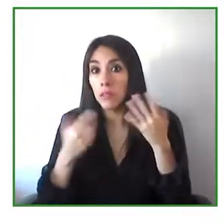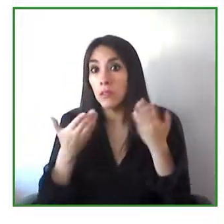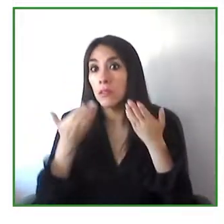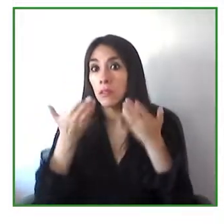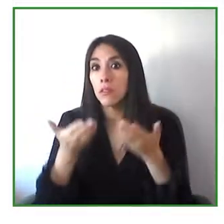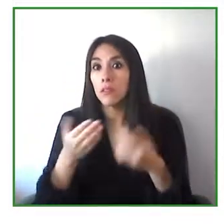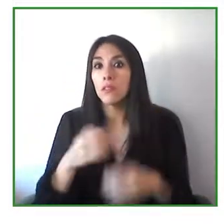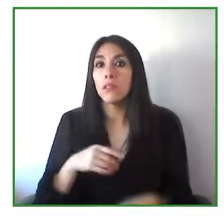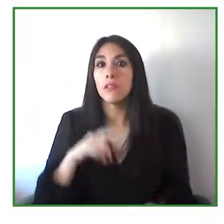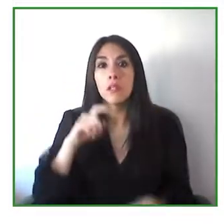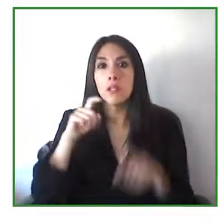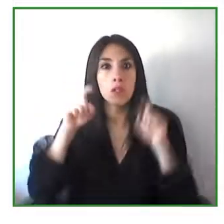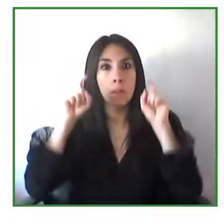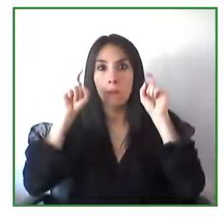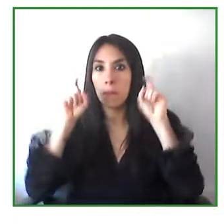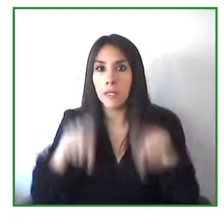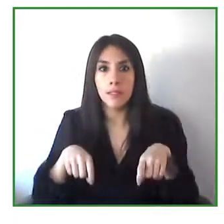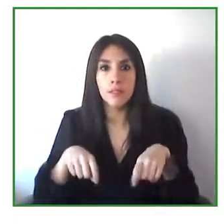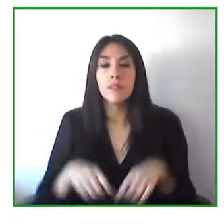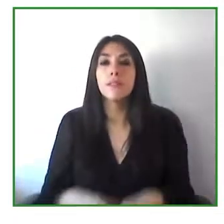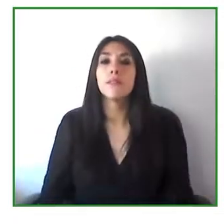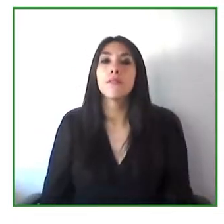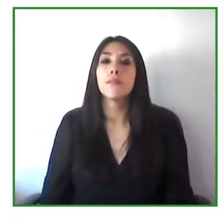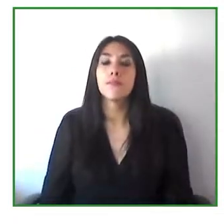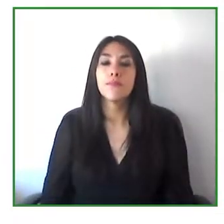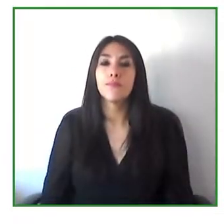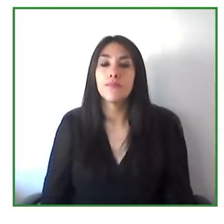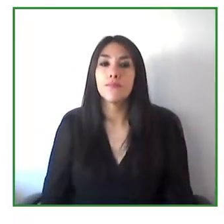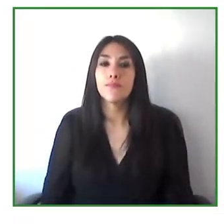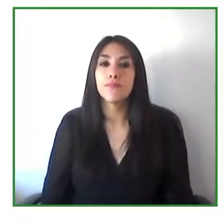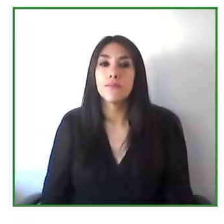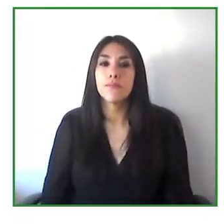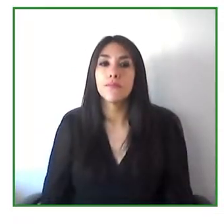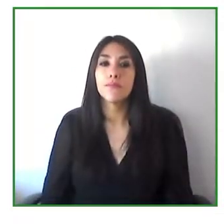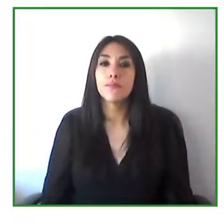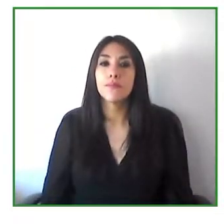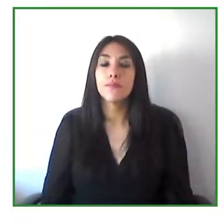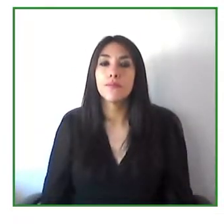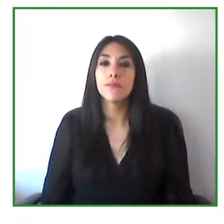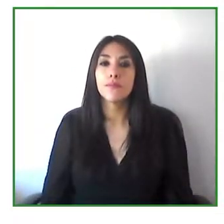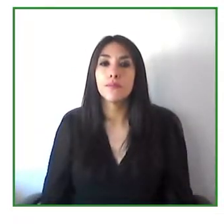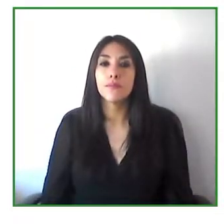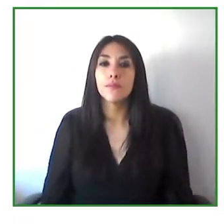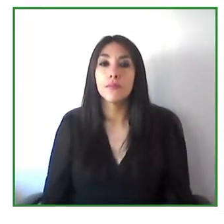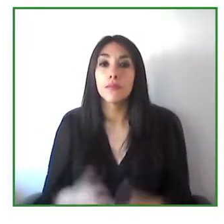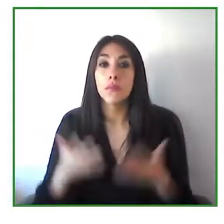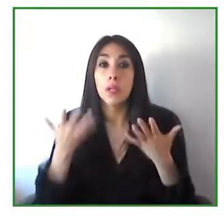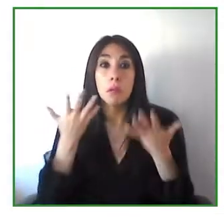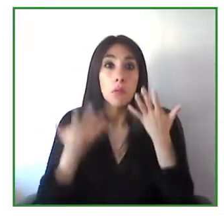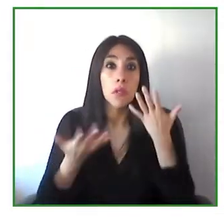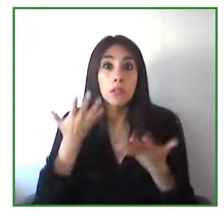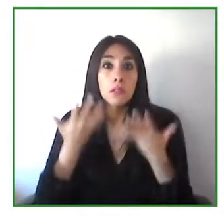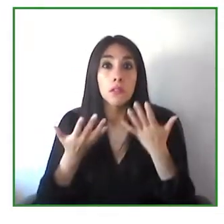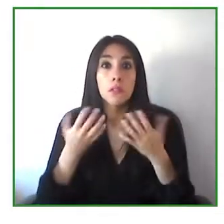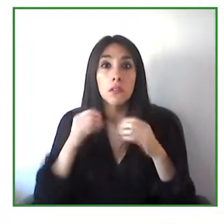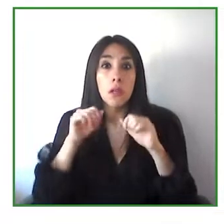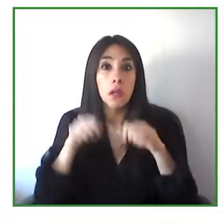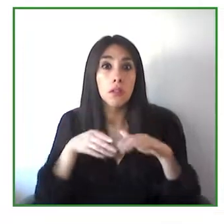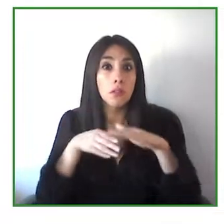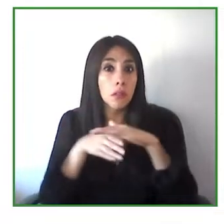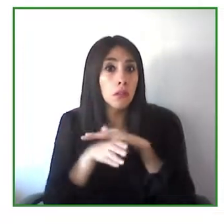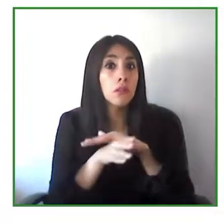in article 9 the built environment transportation and information